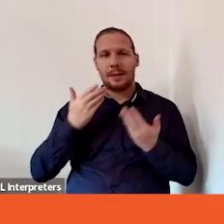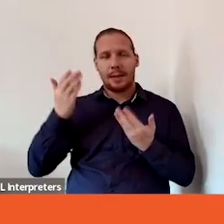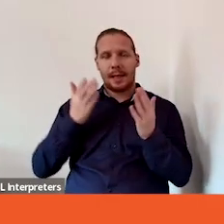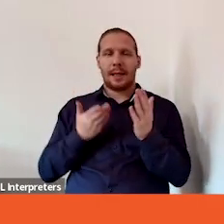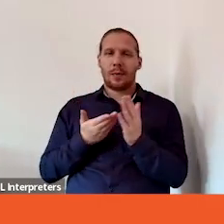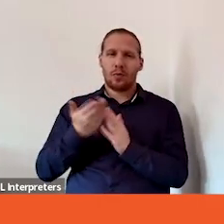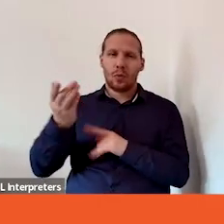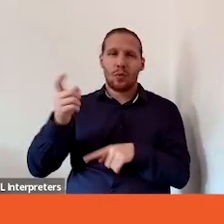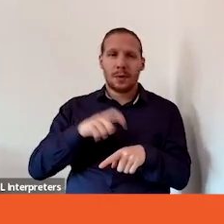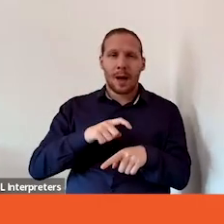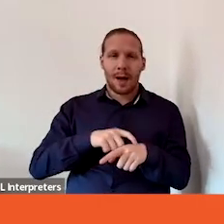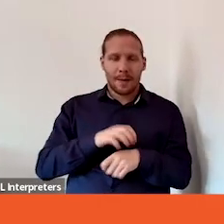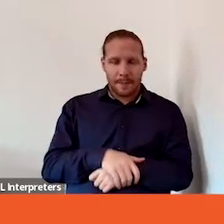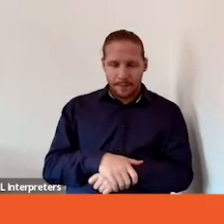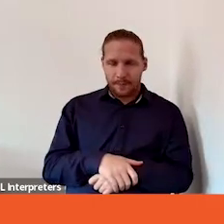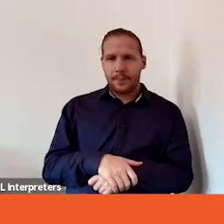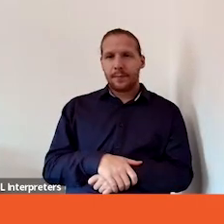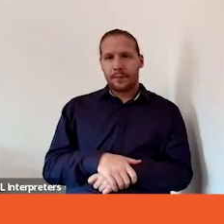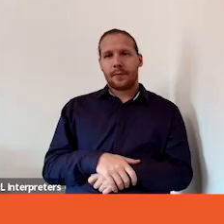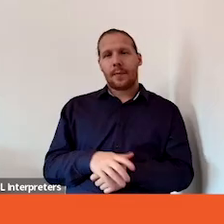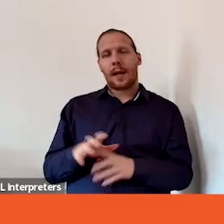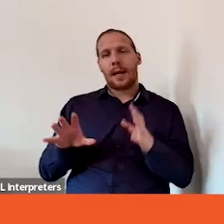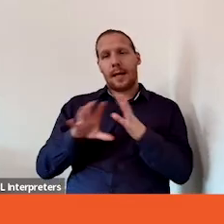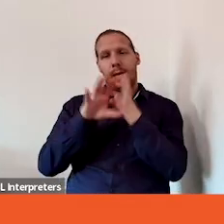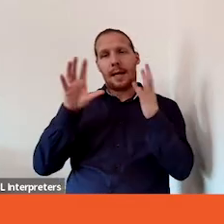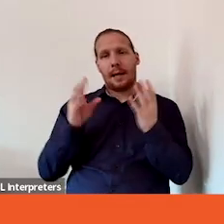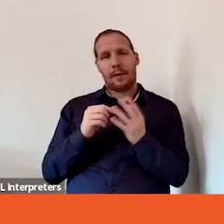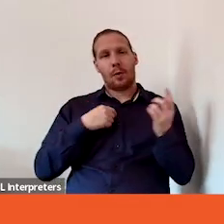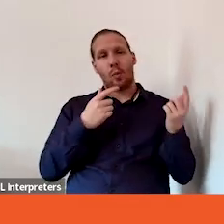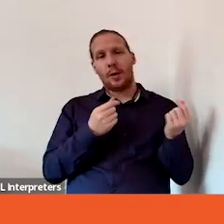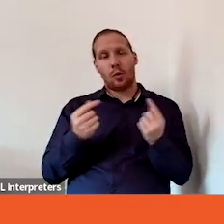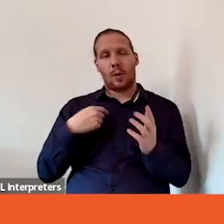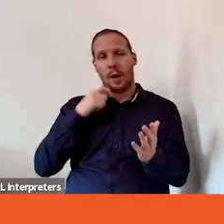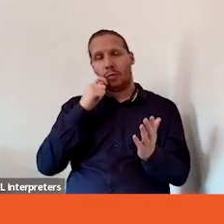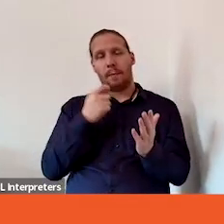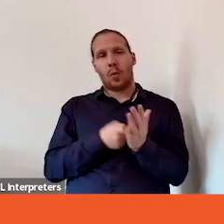Everything that we do here as a team and in our reports is a reflection of the generosity,